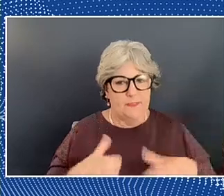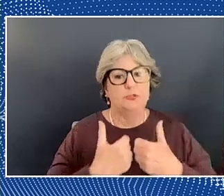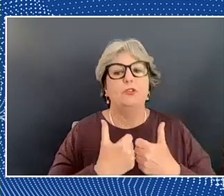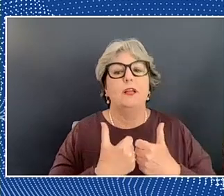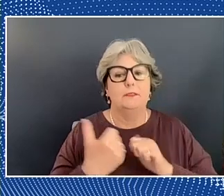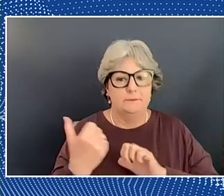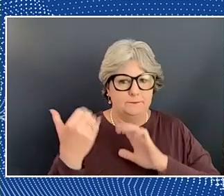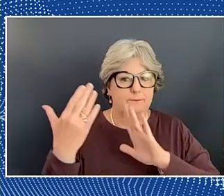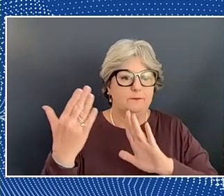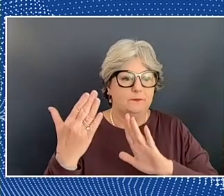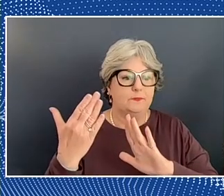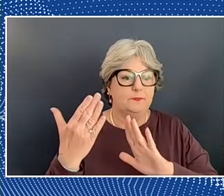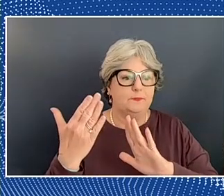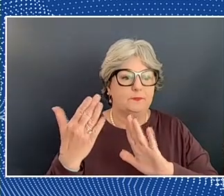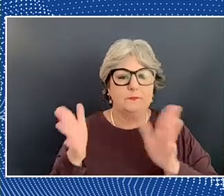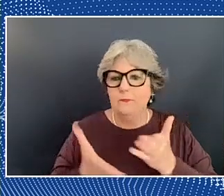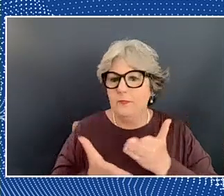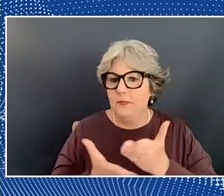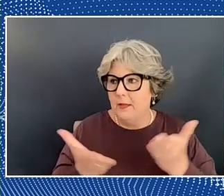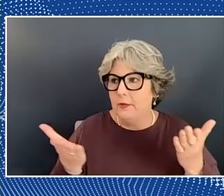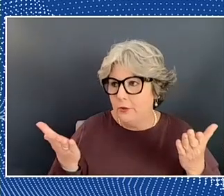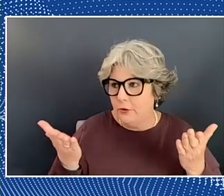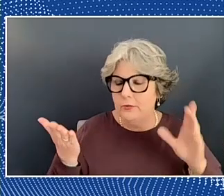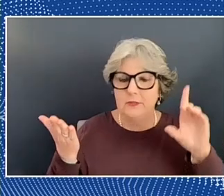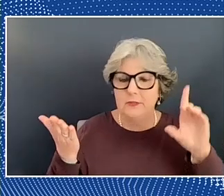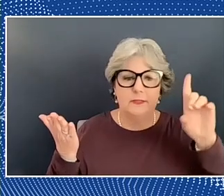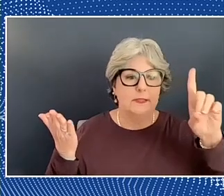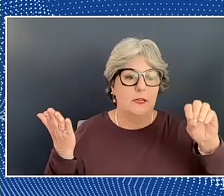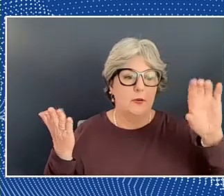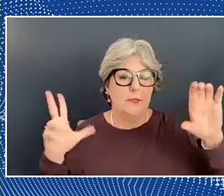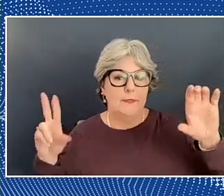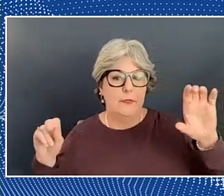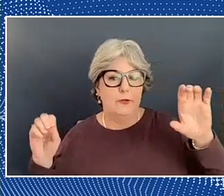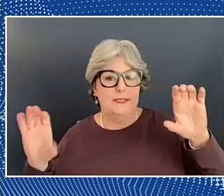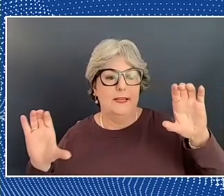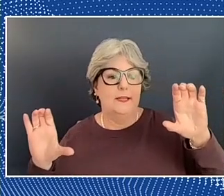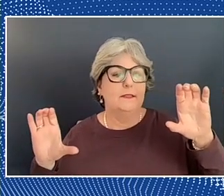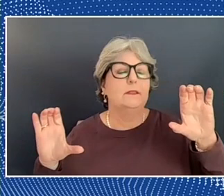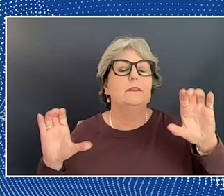I encourage the Department of Education [ 30 seconds] to seriously consider how their